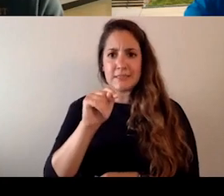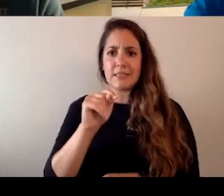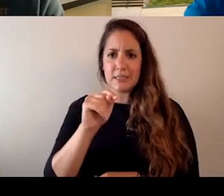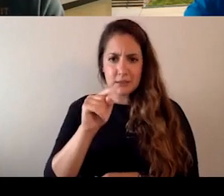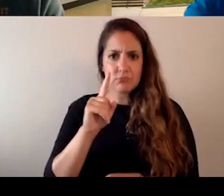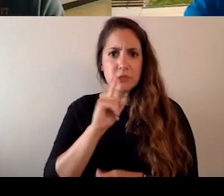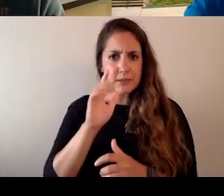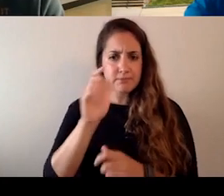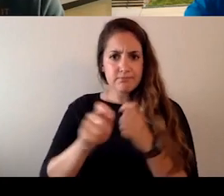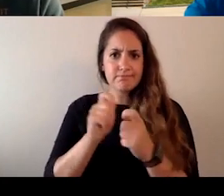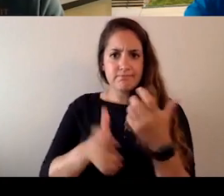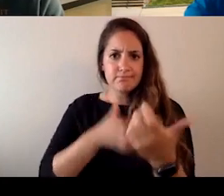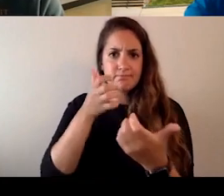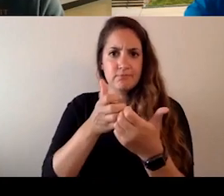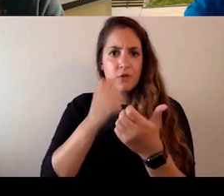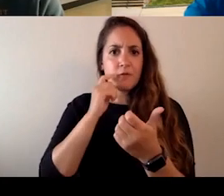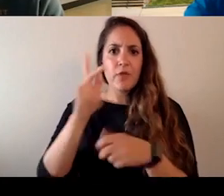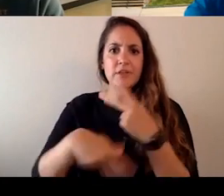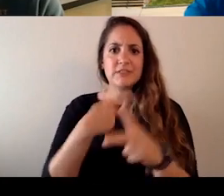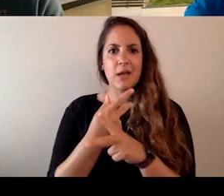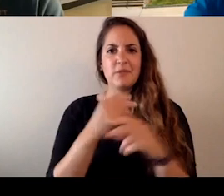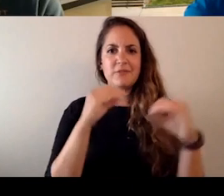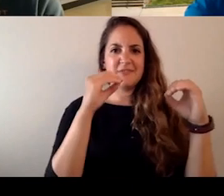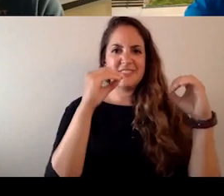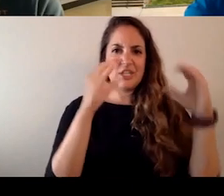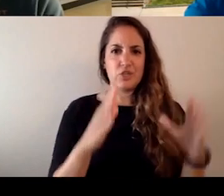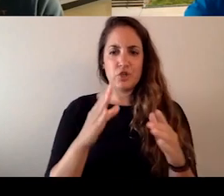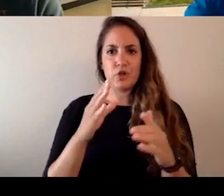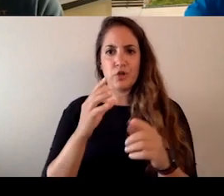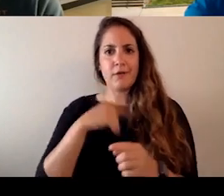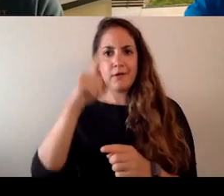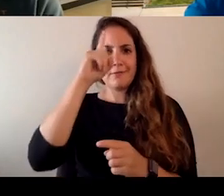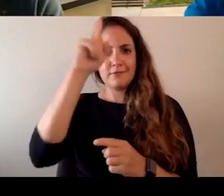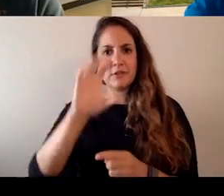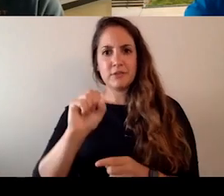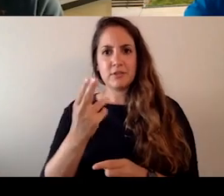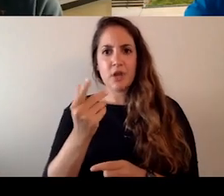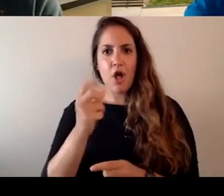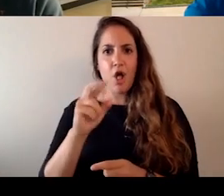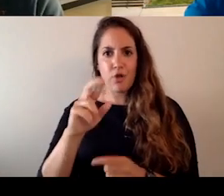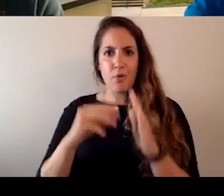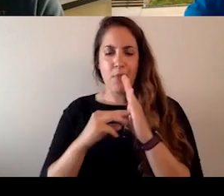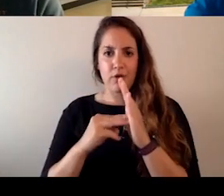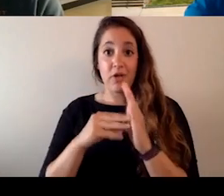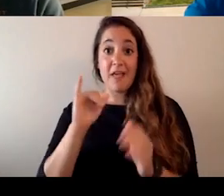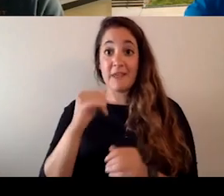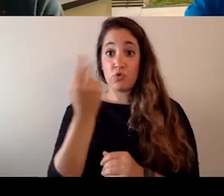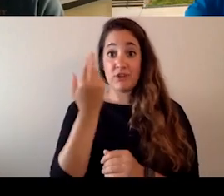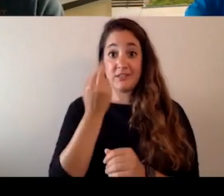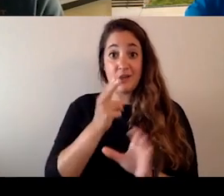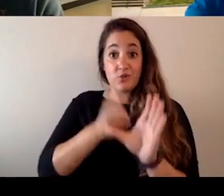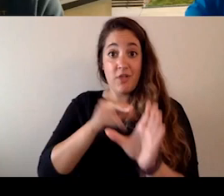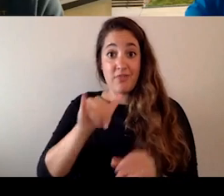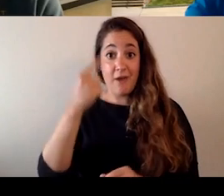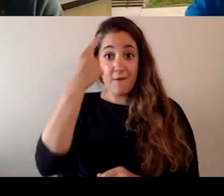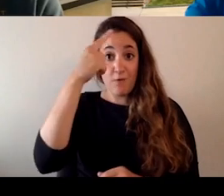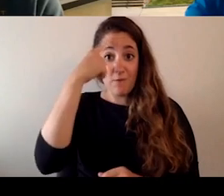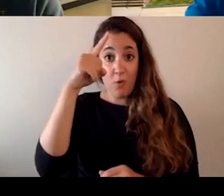this kind of teacher scholar model, which...which I'm passionate and love about. And, one of the main reasons why I joined the faculty was because I